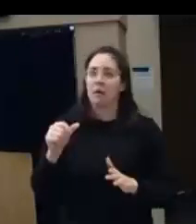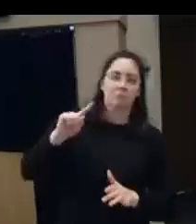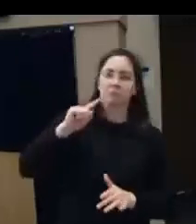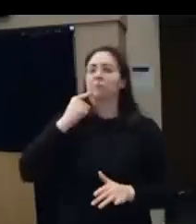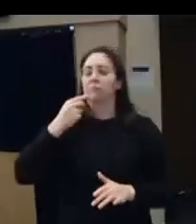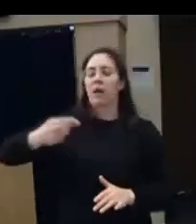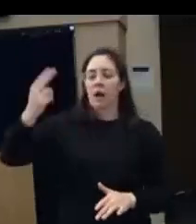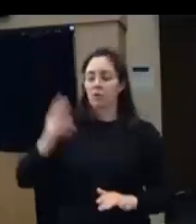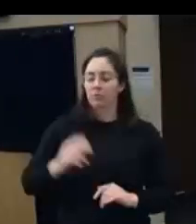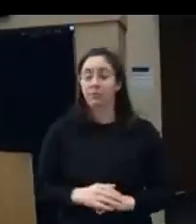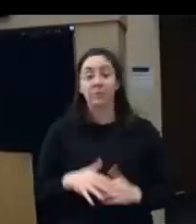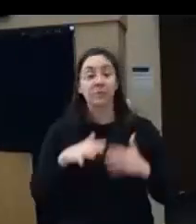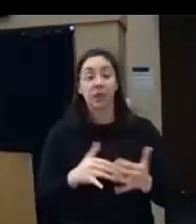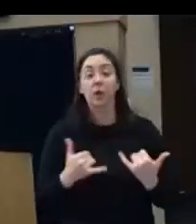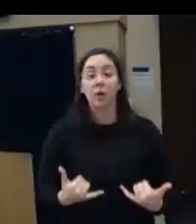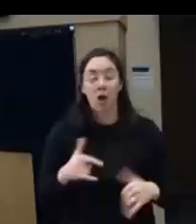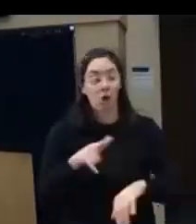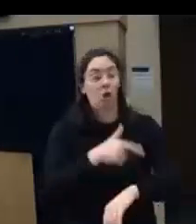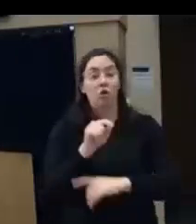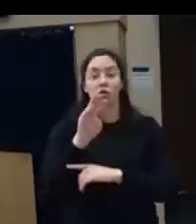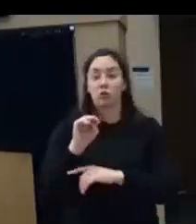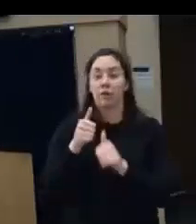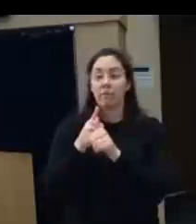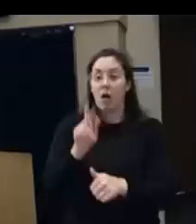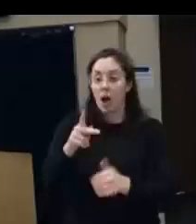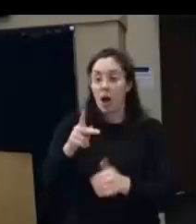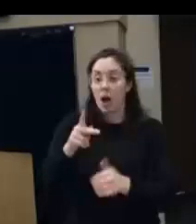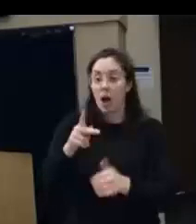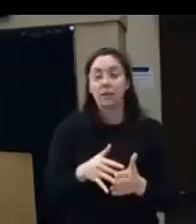we're doing a study right now this long-term follow-up study um of patients with another